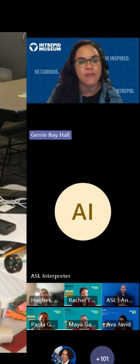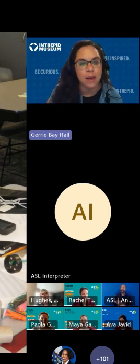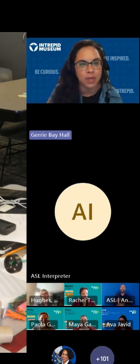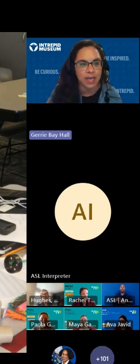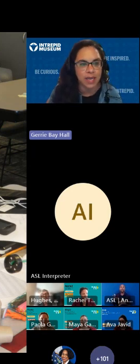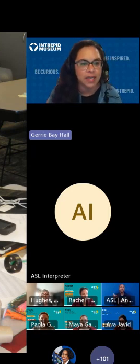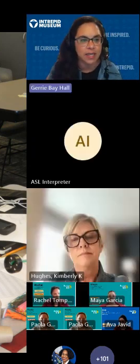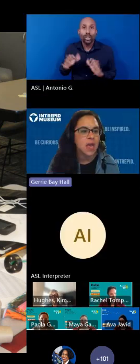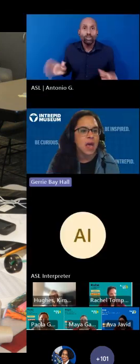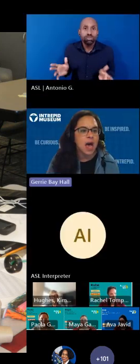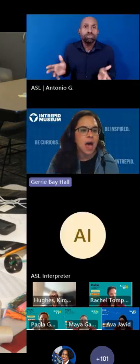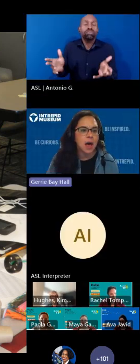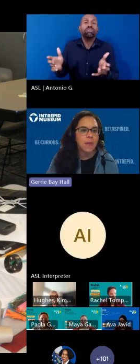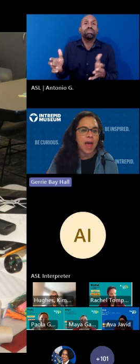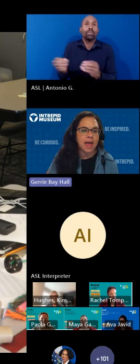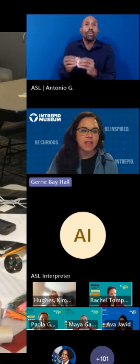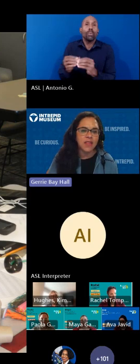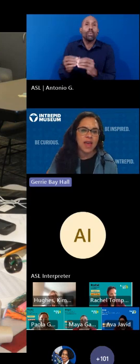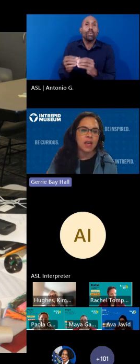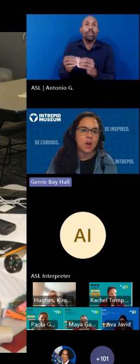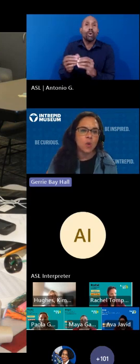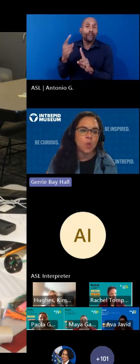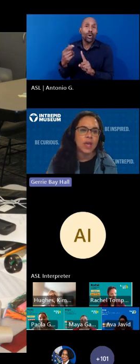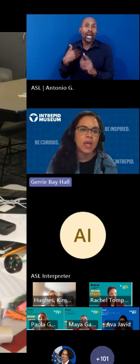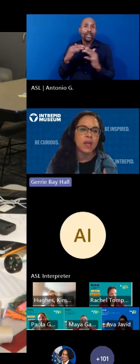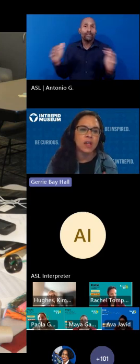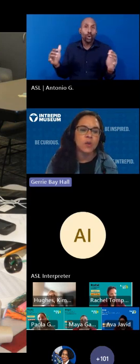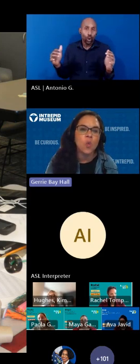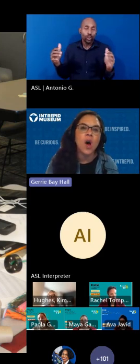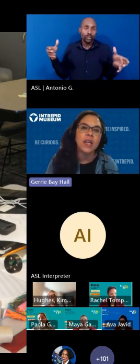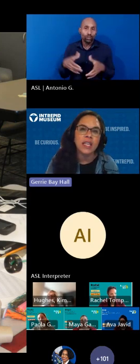diverse pool of applicants and then we want year round outreach